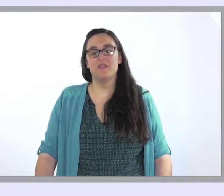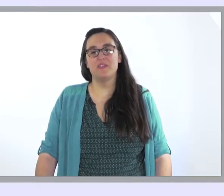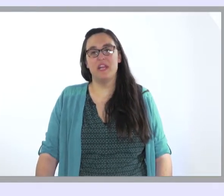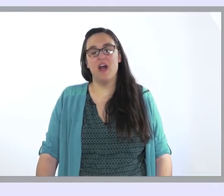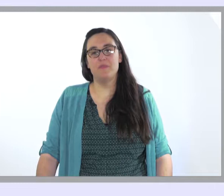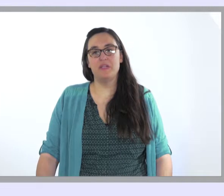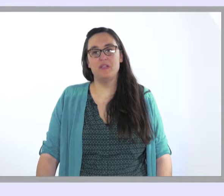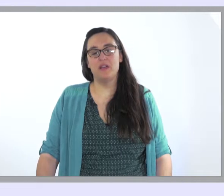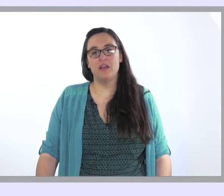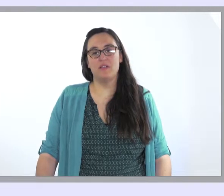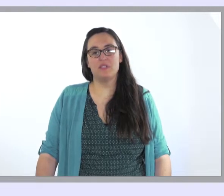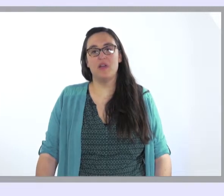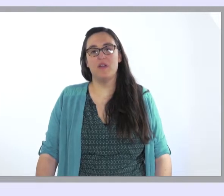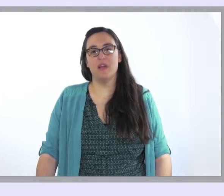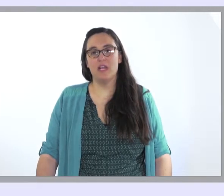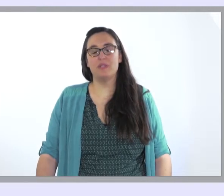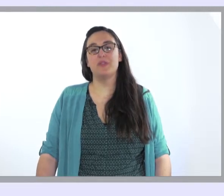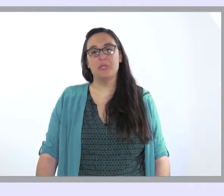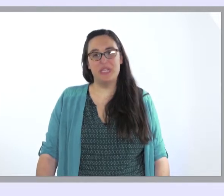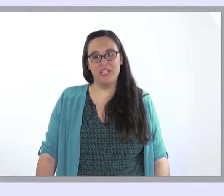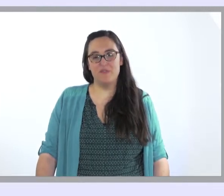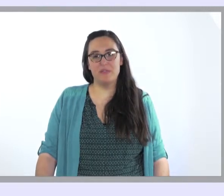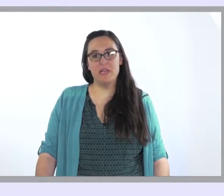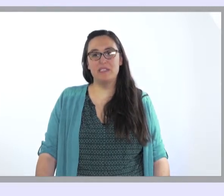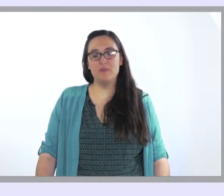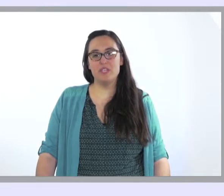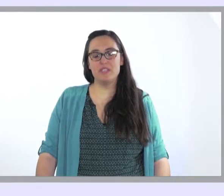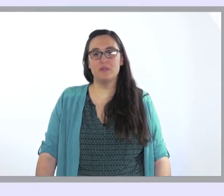that there have been described 138 different sign languages